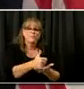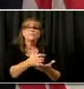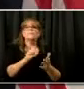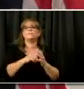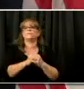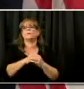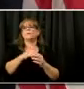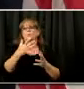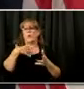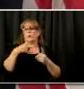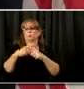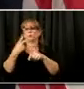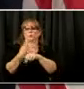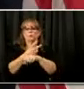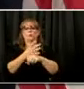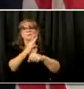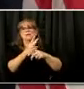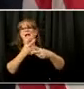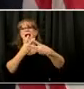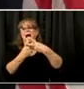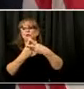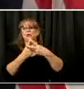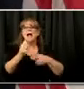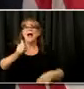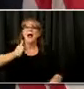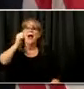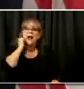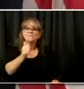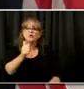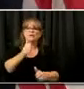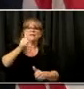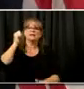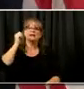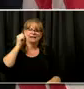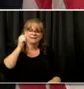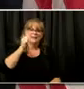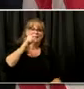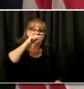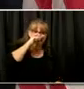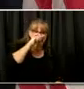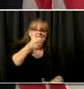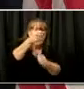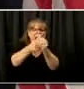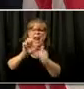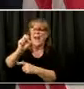every day and let's talk about what we're doing to make sure the kids are enrolled in a meaningful